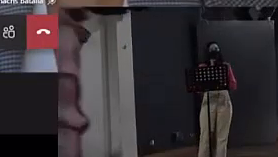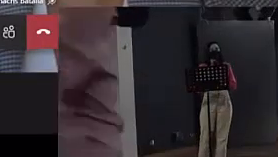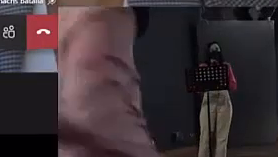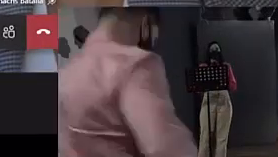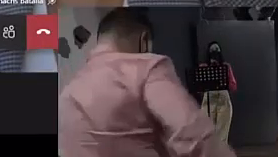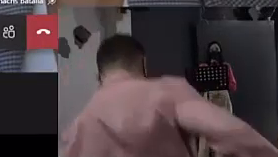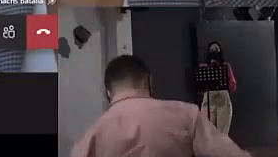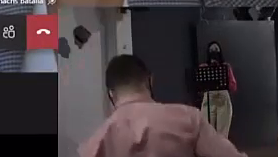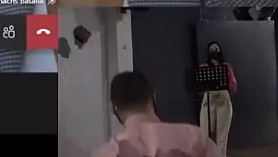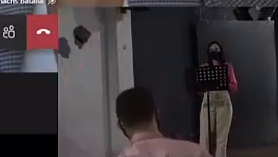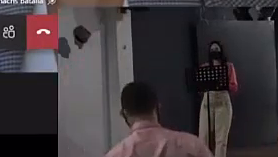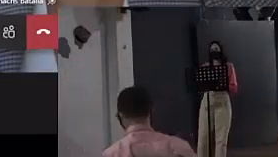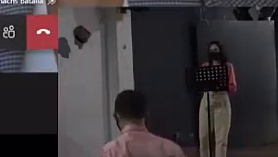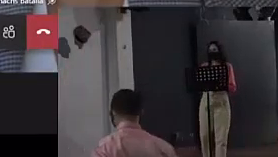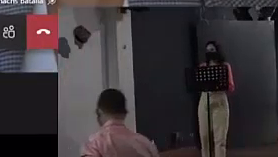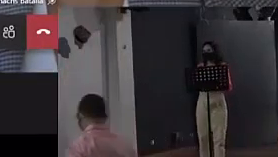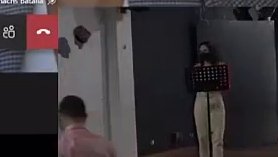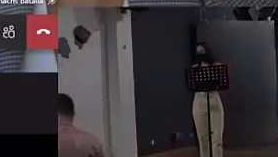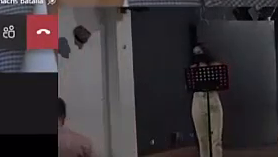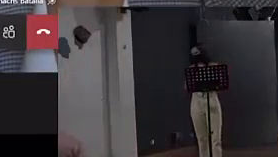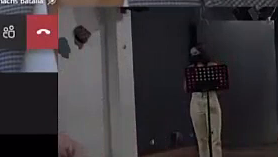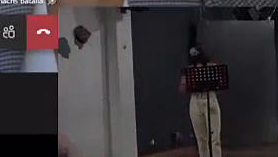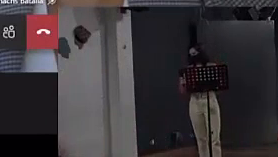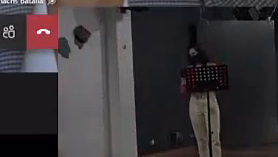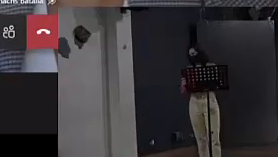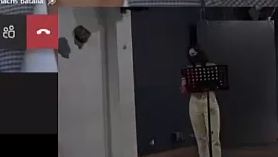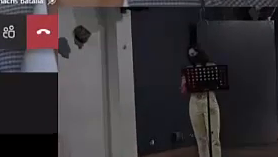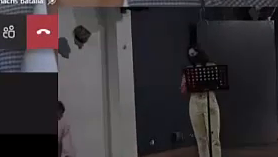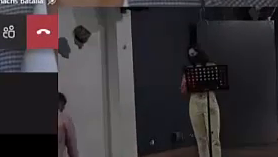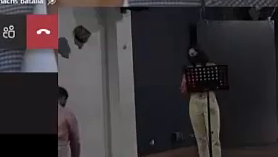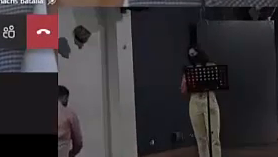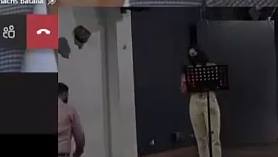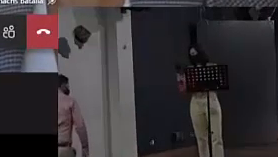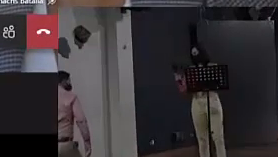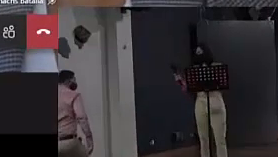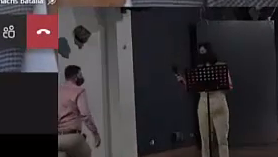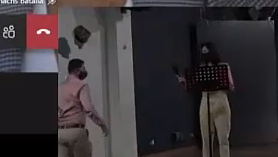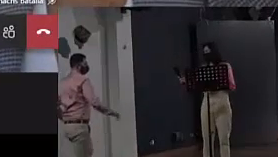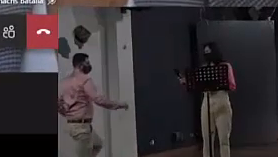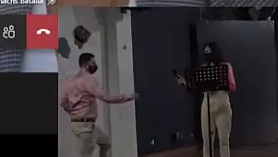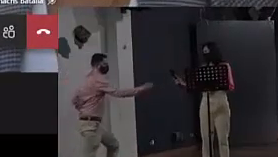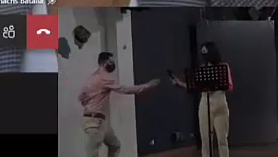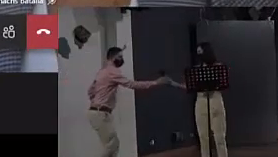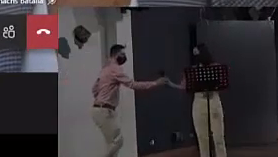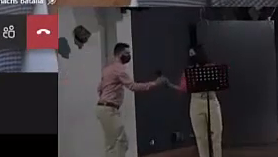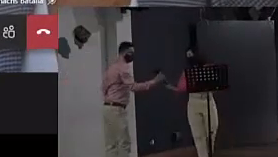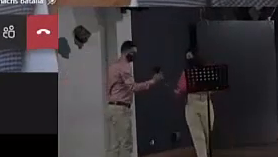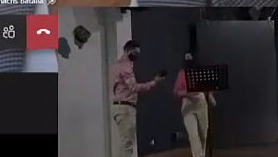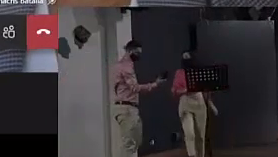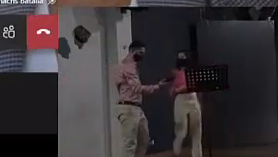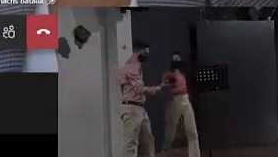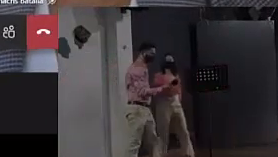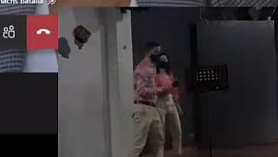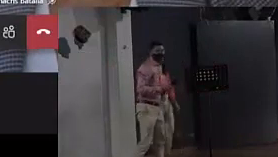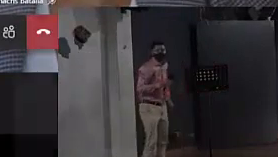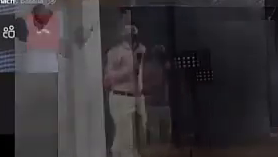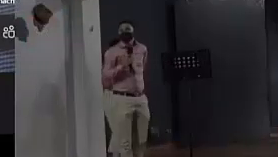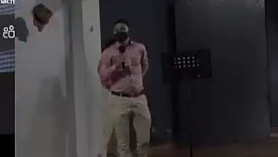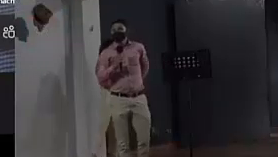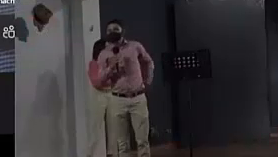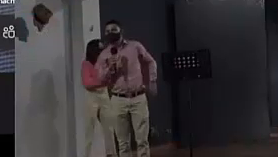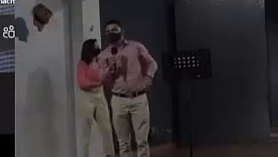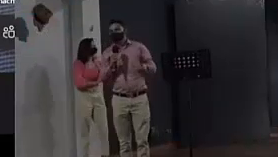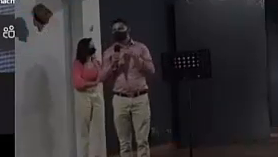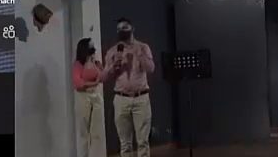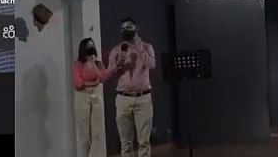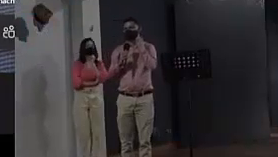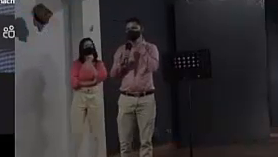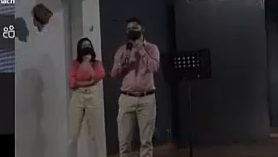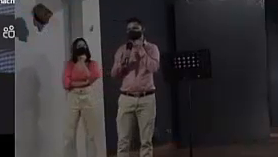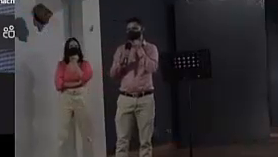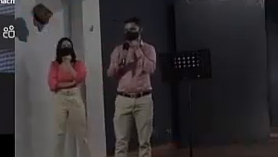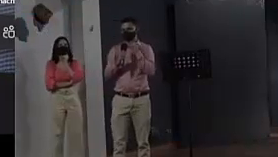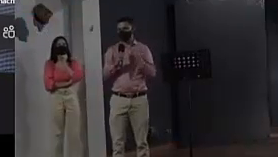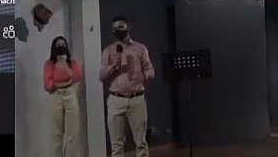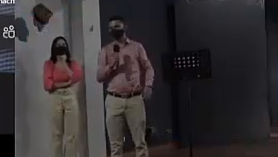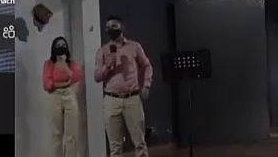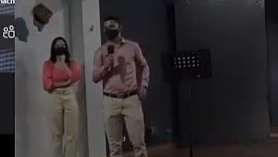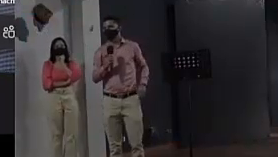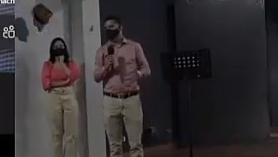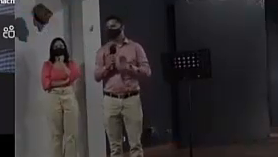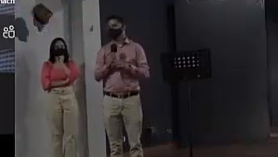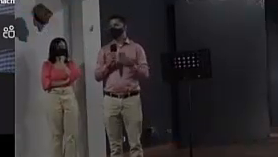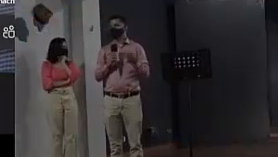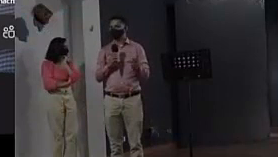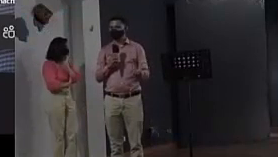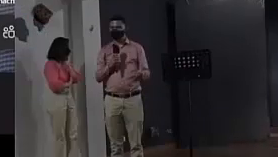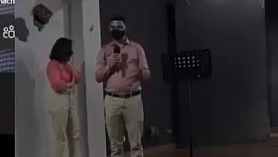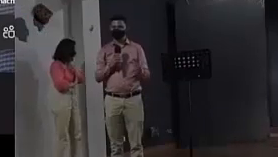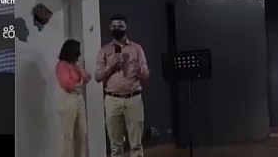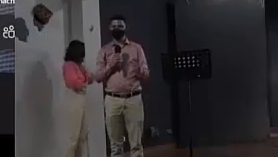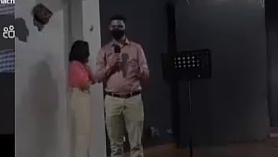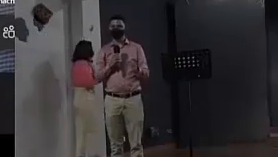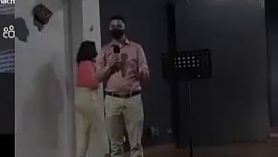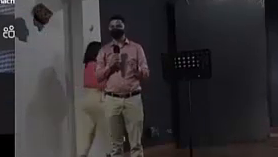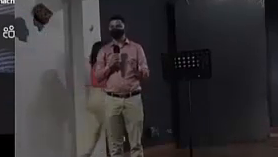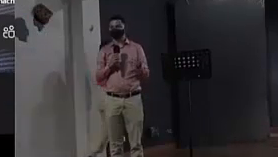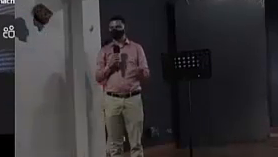Good afternoon how are you Well my name is Marvin de la O I want to give you a cordial